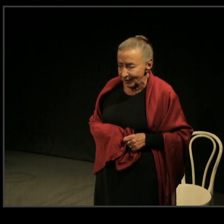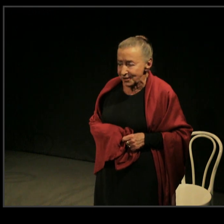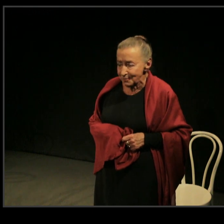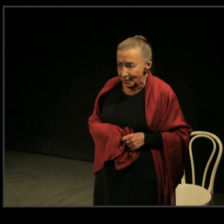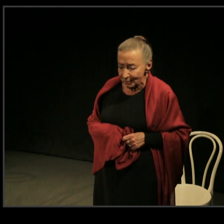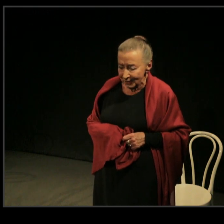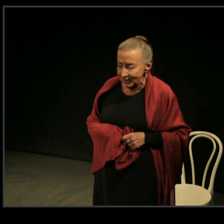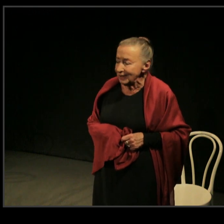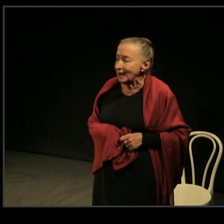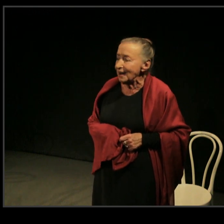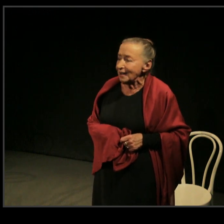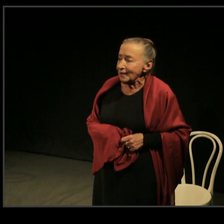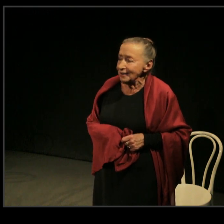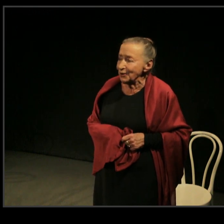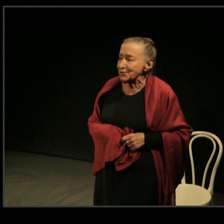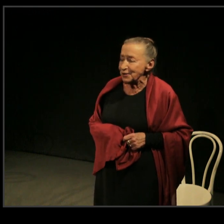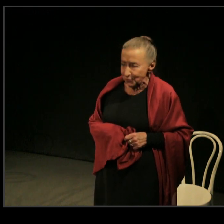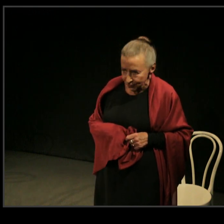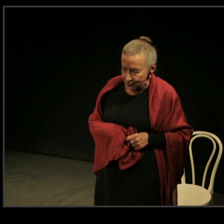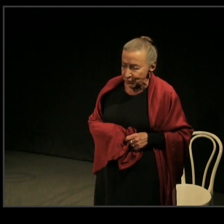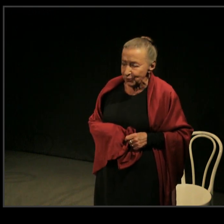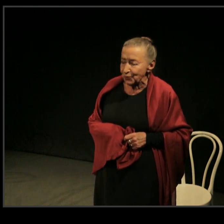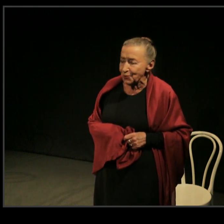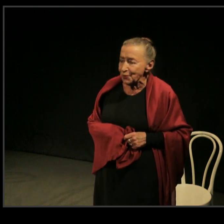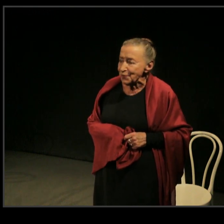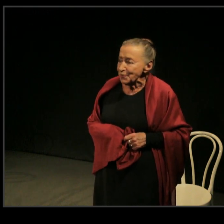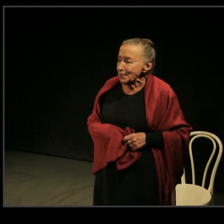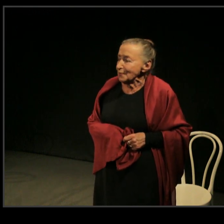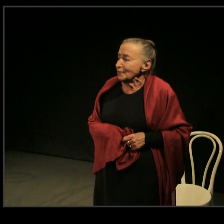I have his pictures in my drawer.